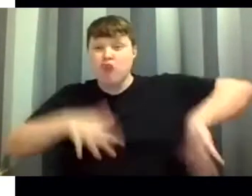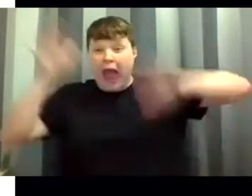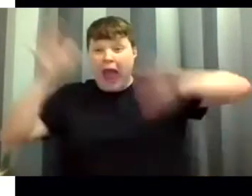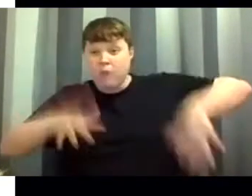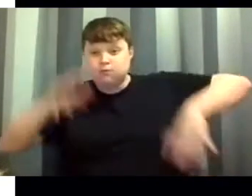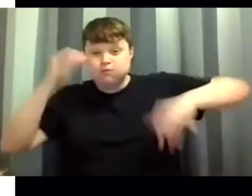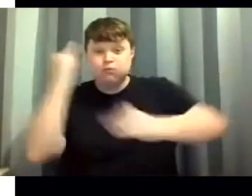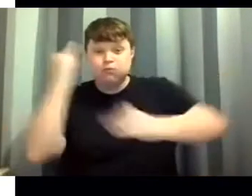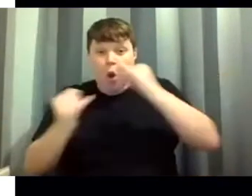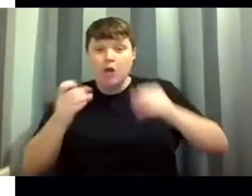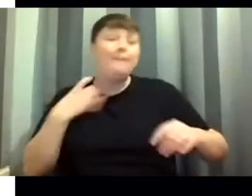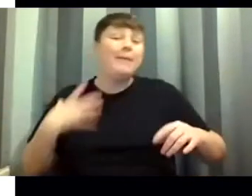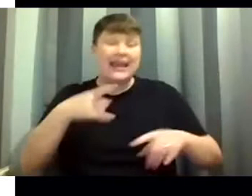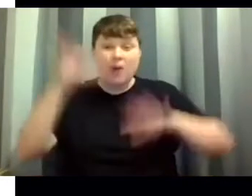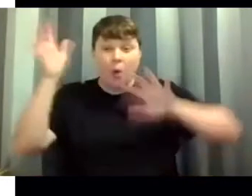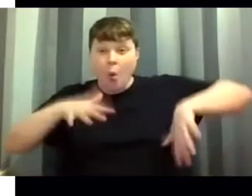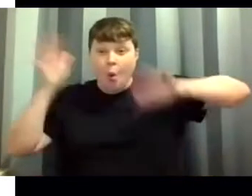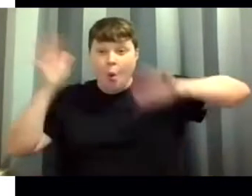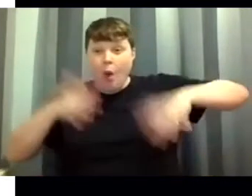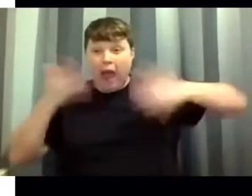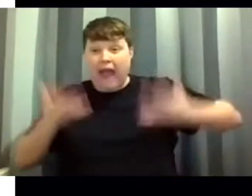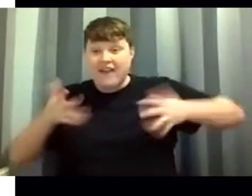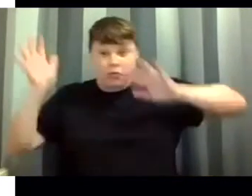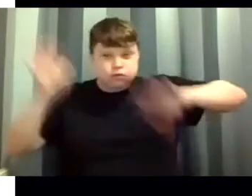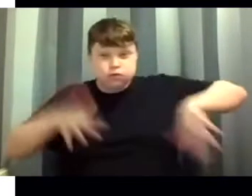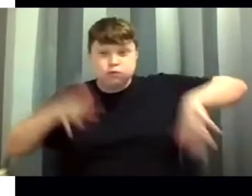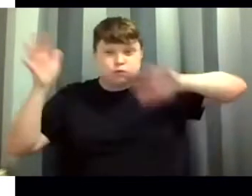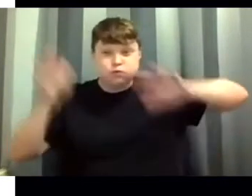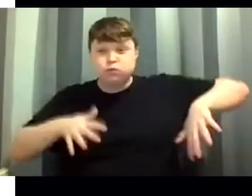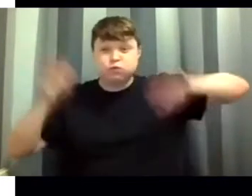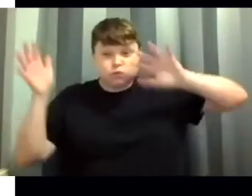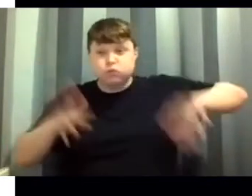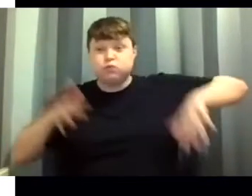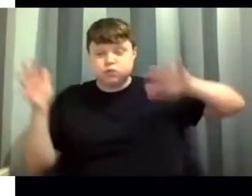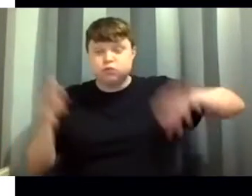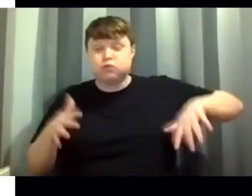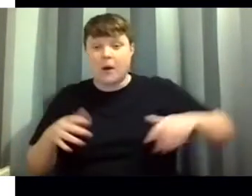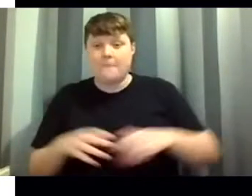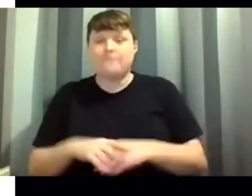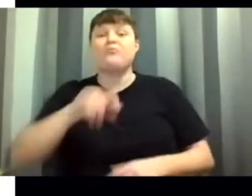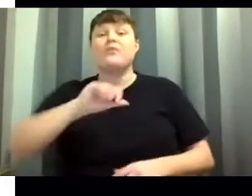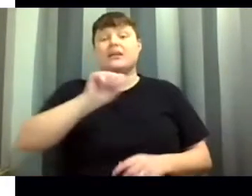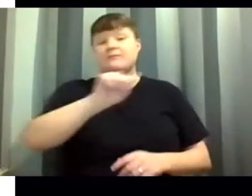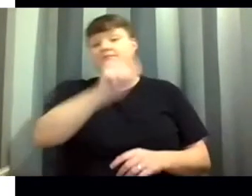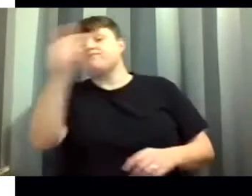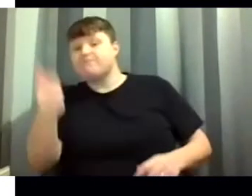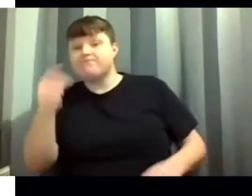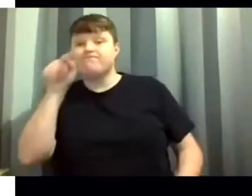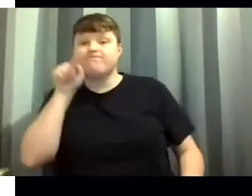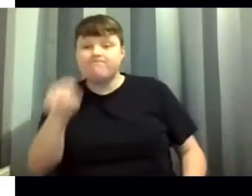colours are much heavier than the yellow colours in the rain? And here, we've got my simple change.